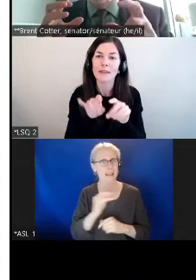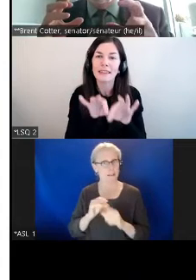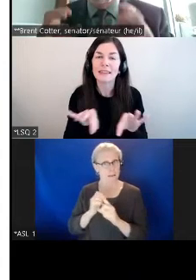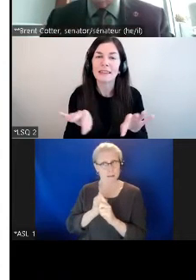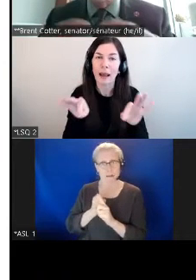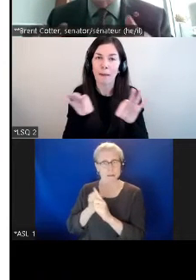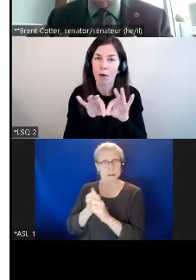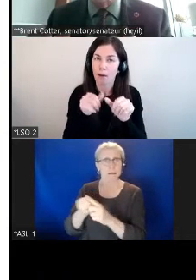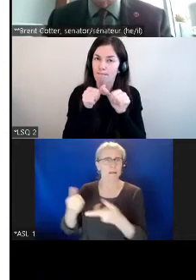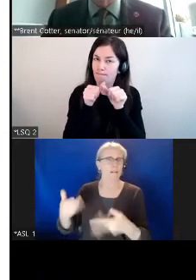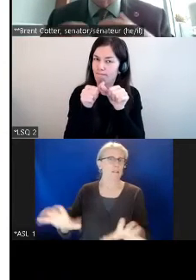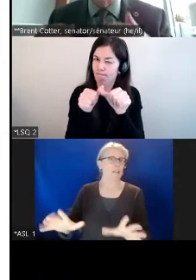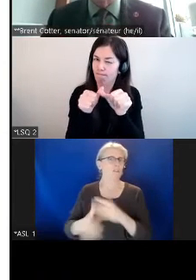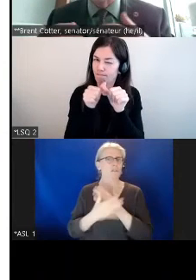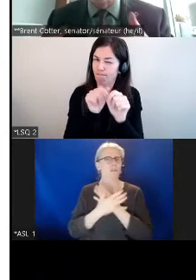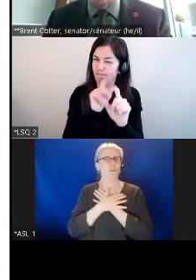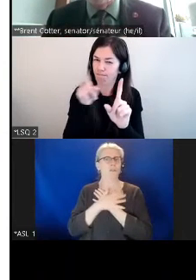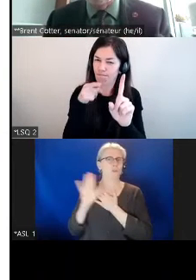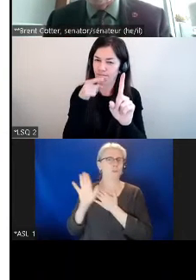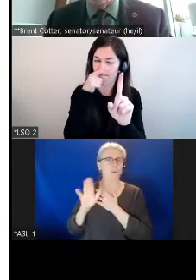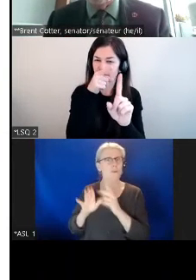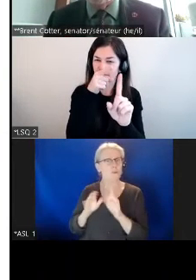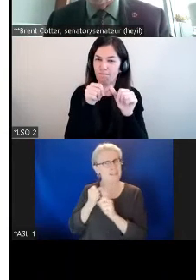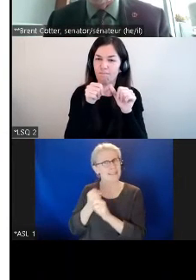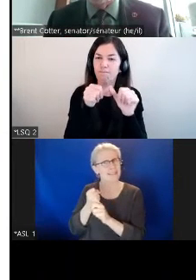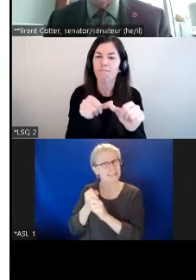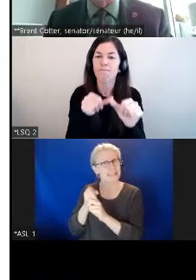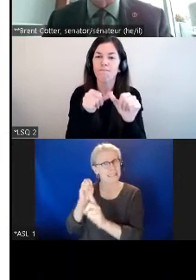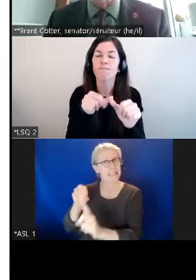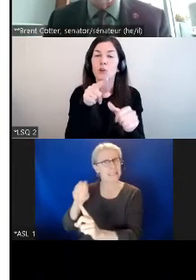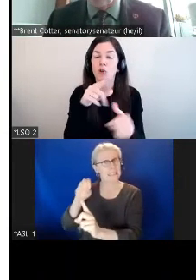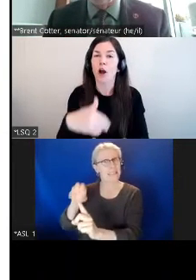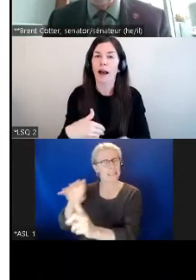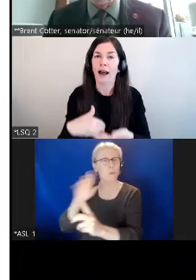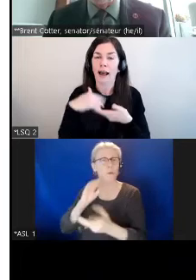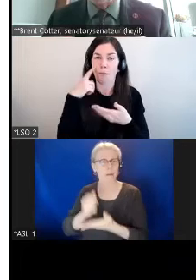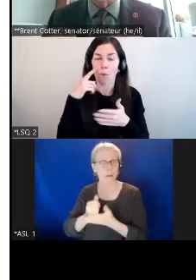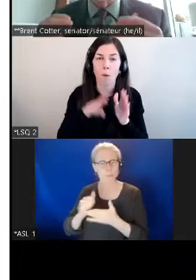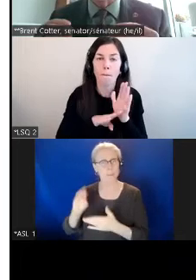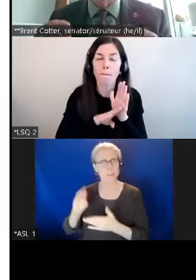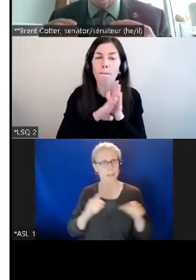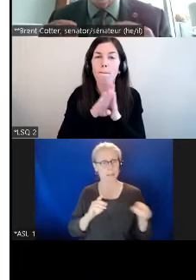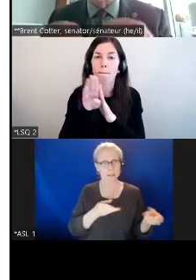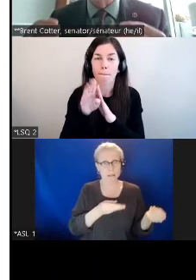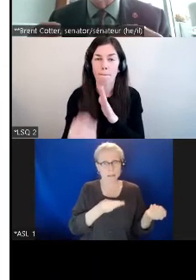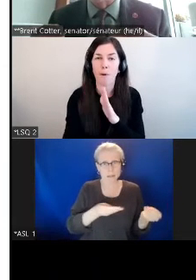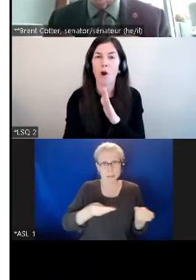IT WILL HELP TO MOVE THE BILL ALONG AT A MORE RAPID RATE. THAT IS PEOPLE WILL GIVE IT